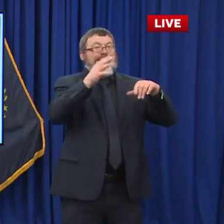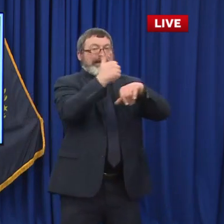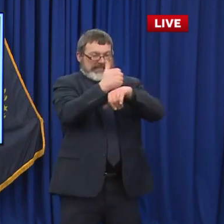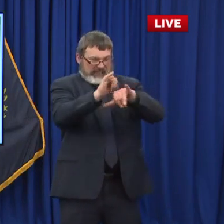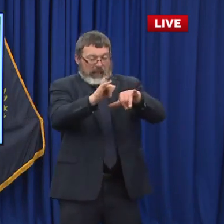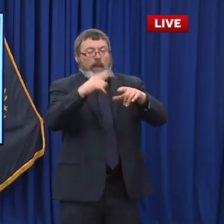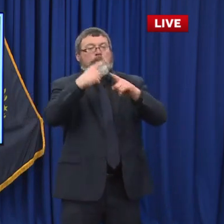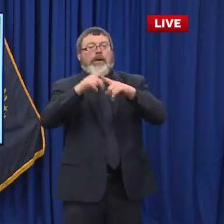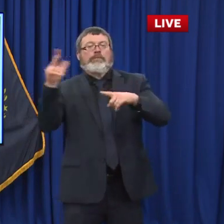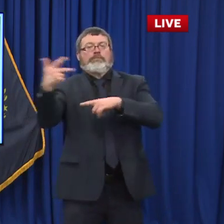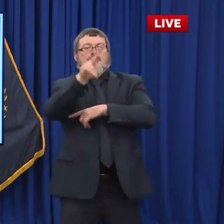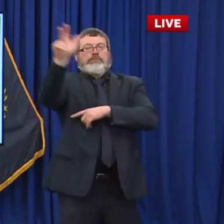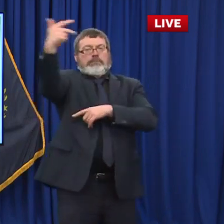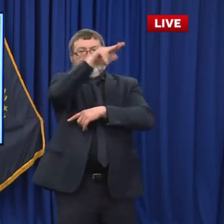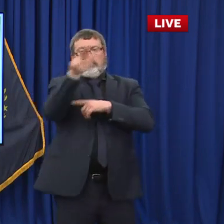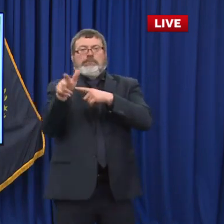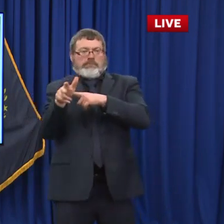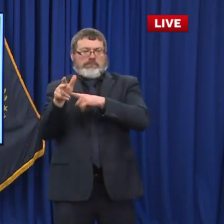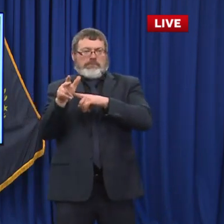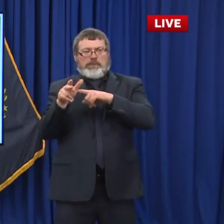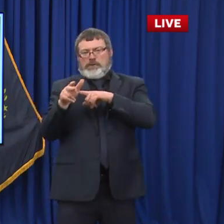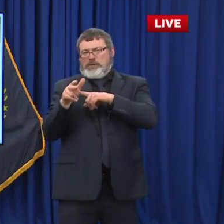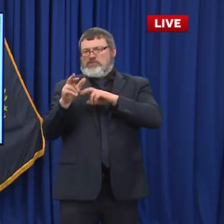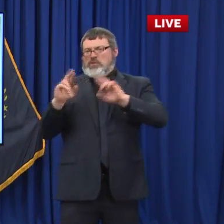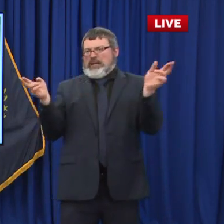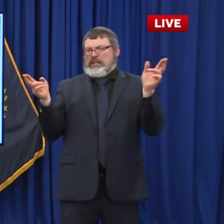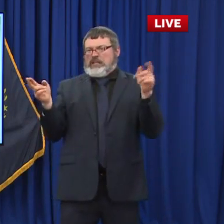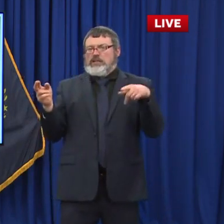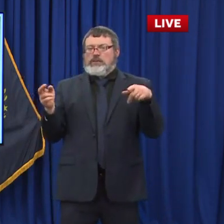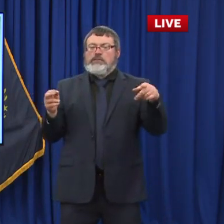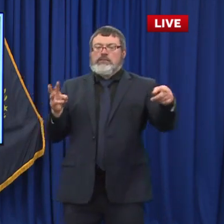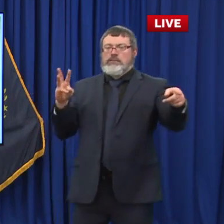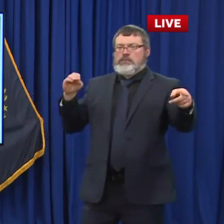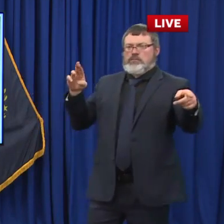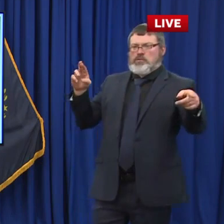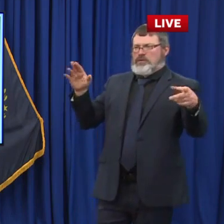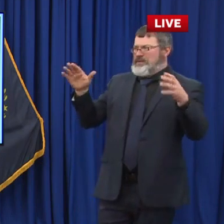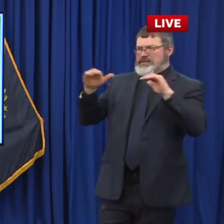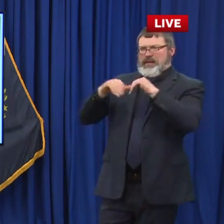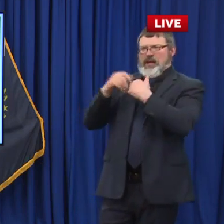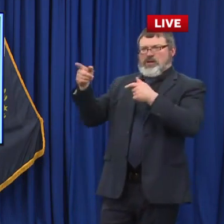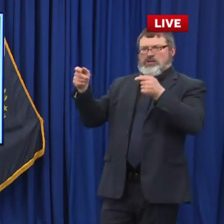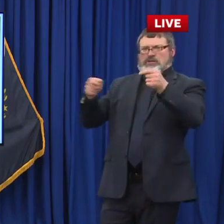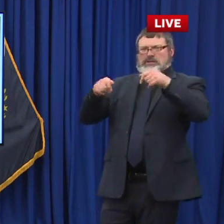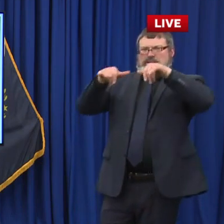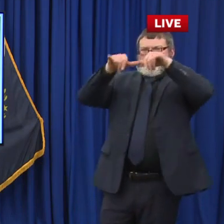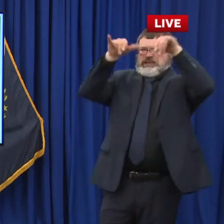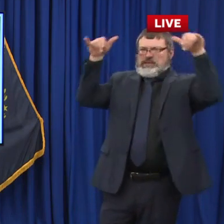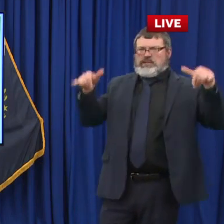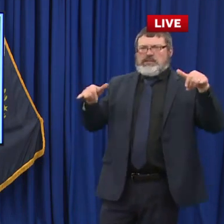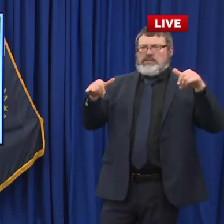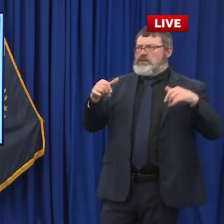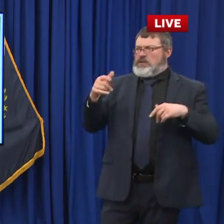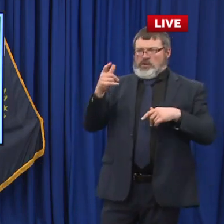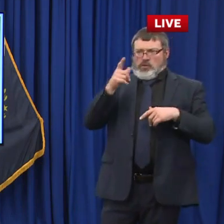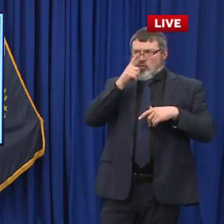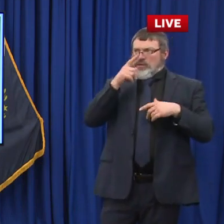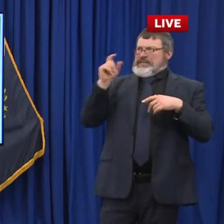SITES UP TO THAT THAT WILL BE GOING AROUND THE STATE UBER. IN DIFFERENT COMMUNITIES TO DO VACCINATION CLINICS TO DO YOU GOING TO MANAGE DEMAND VERSUS SUPPLY?